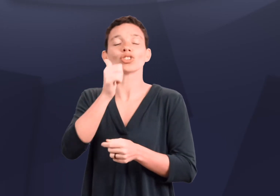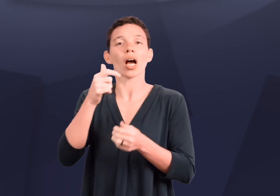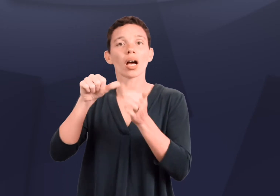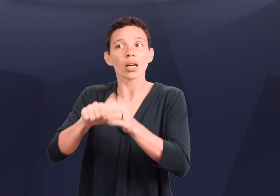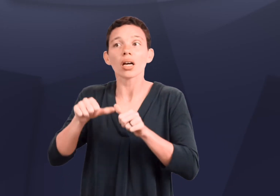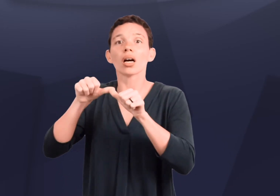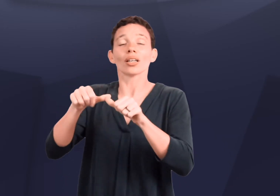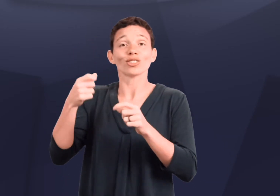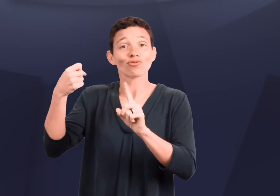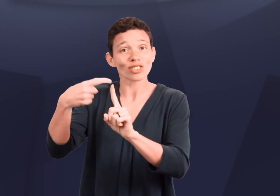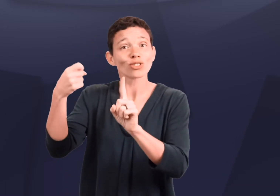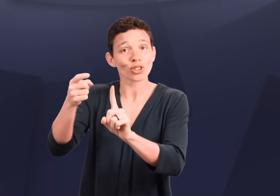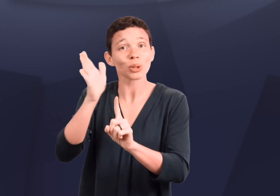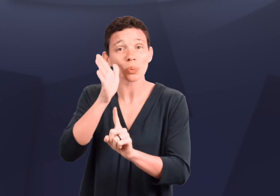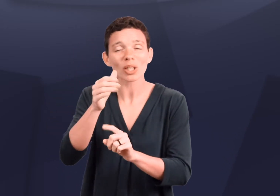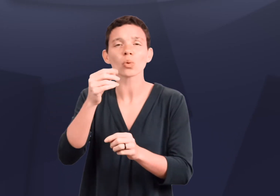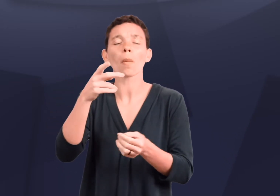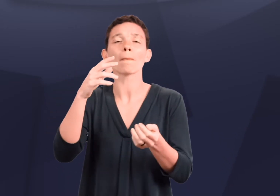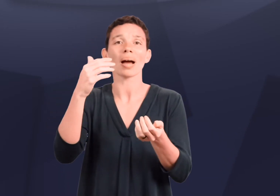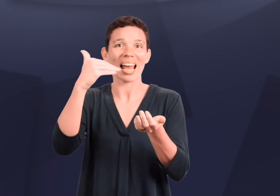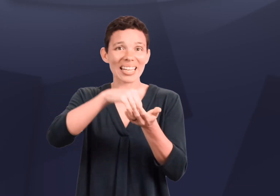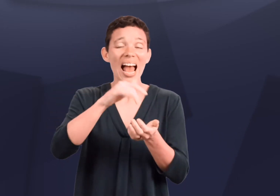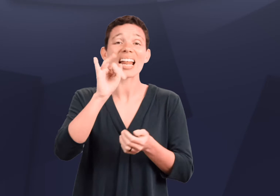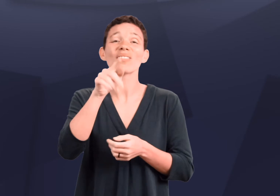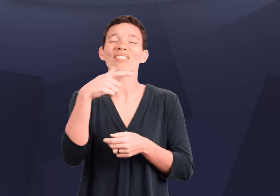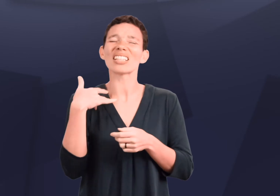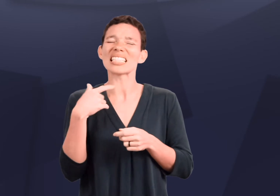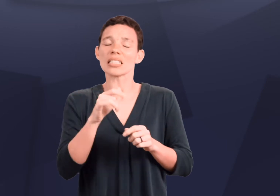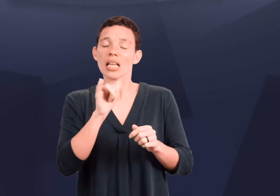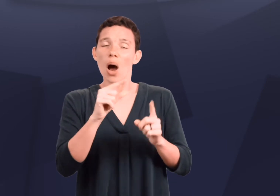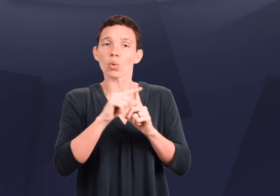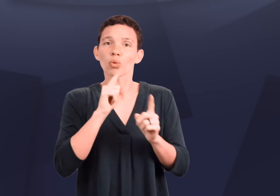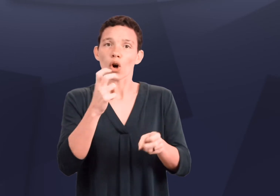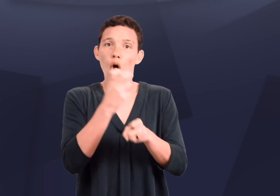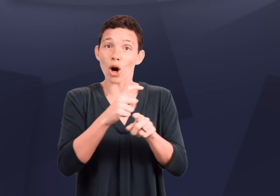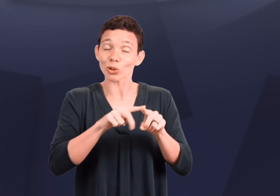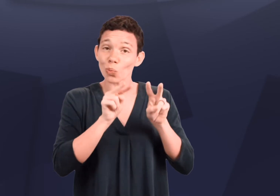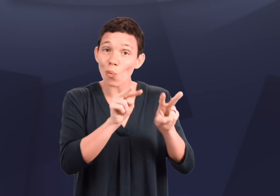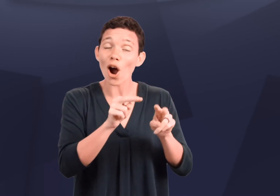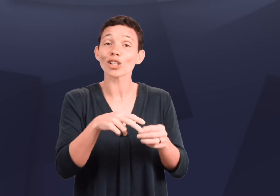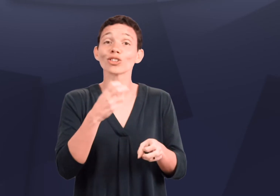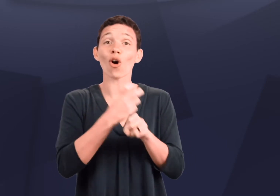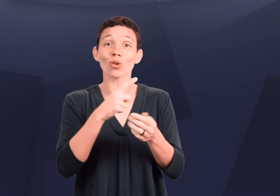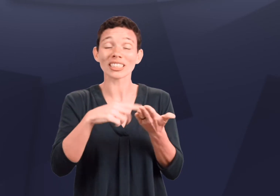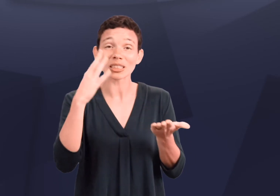It is important if you feel a certain term is hard to watch or talk about or brings up difficult memories.